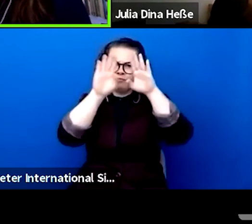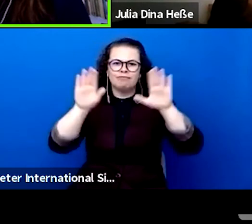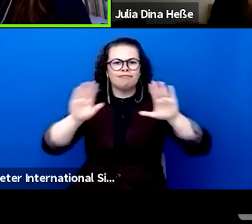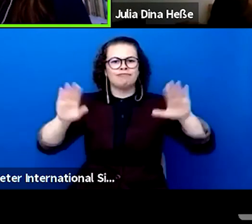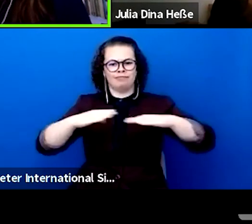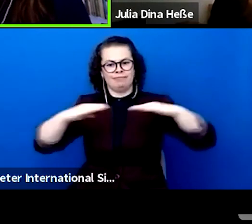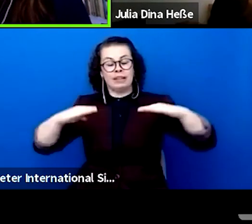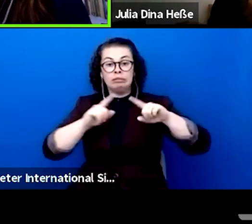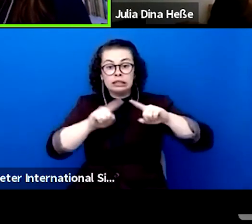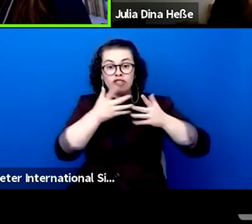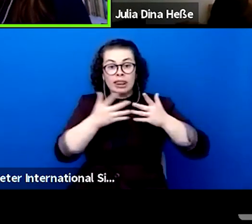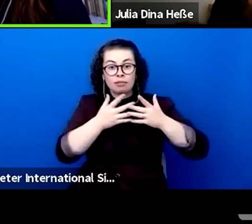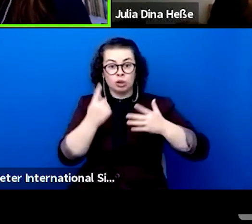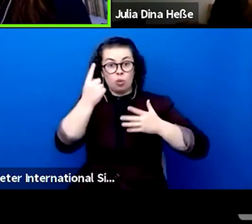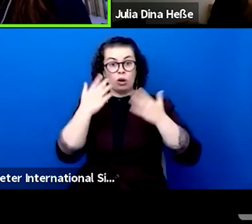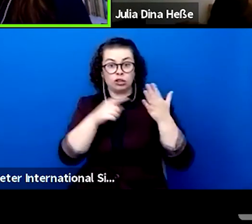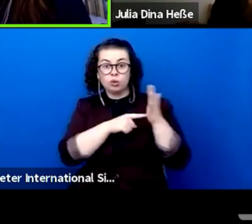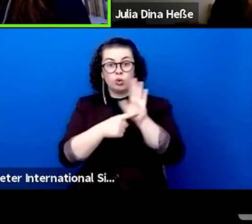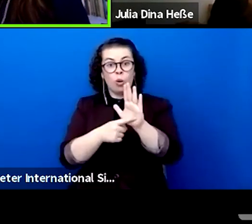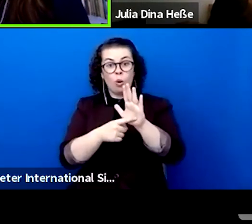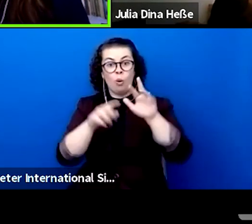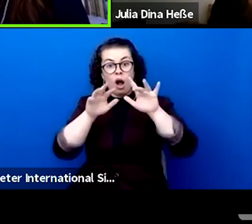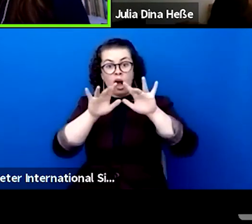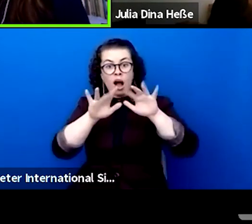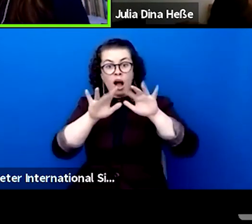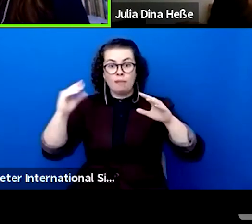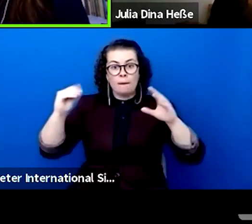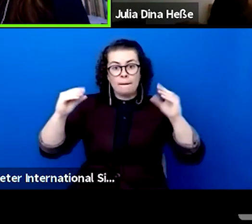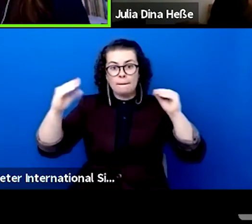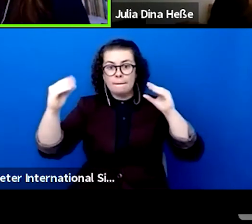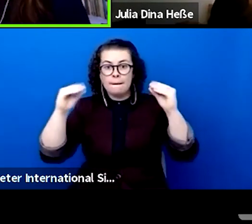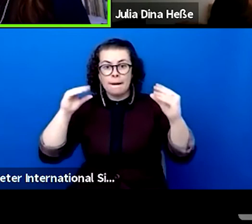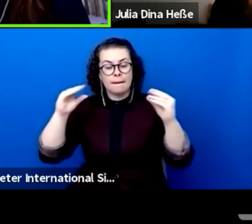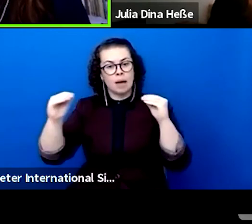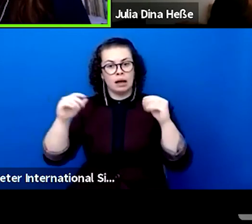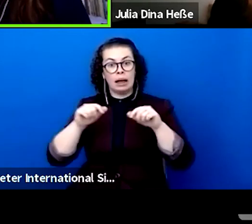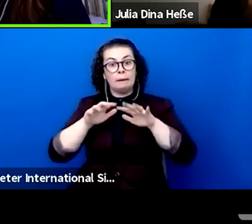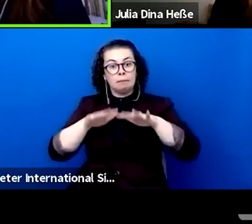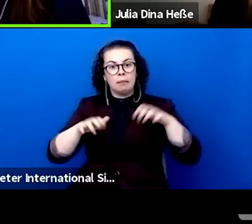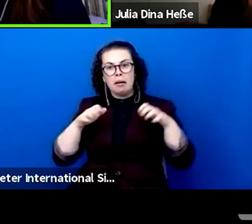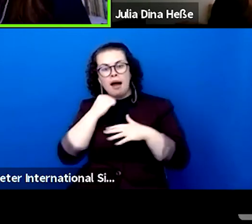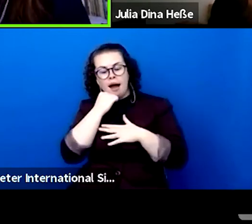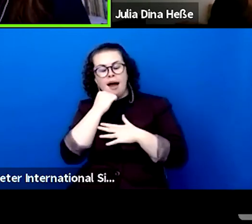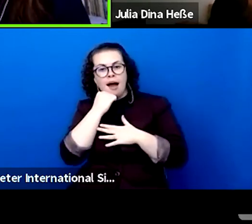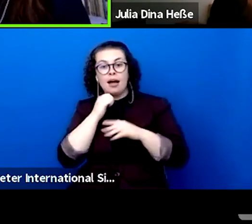multilingual anyway but beyond that you know developing new ways of a theater language whether